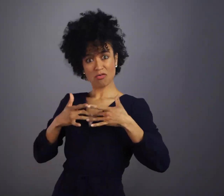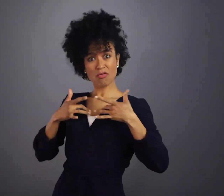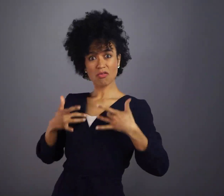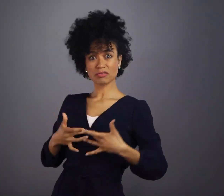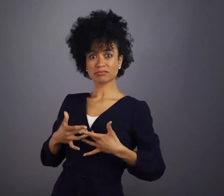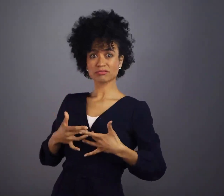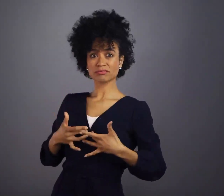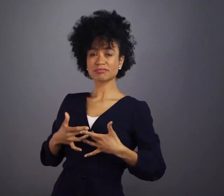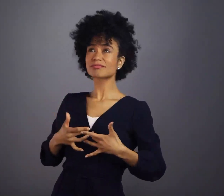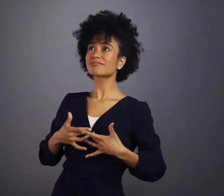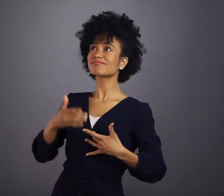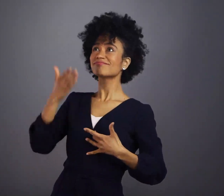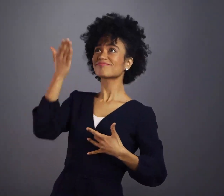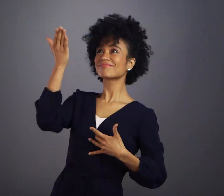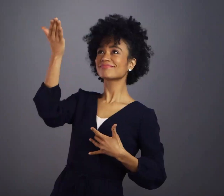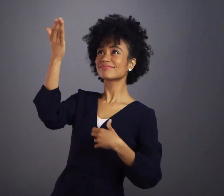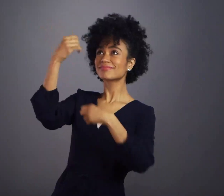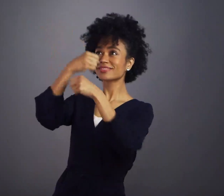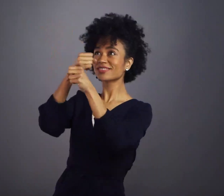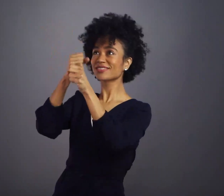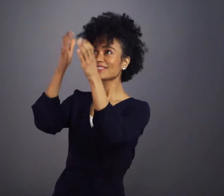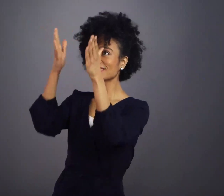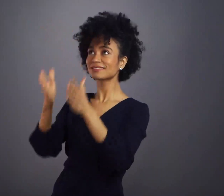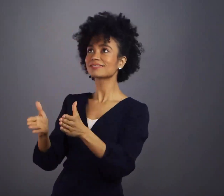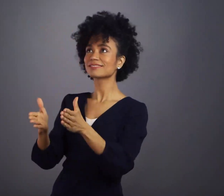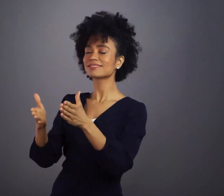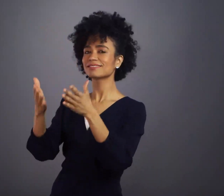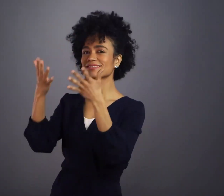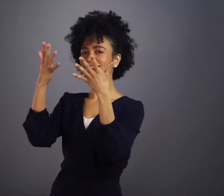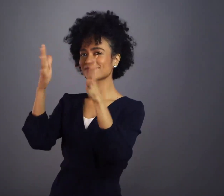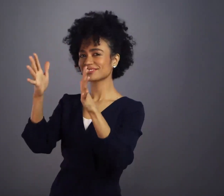and lives in a way which is indeed miraculous.